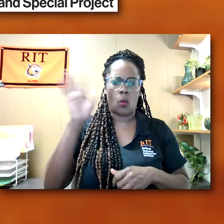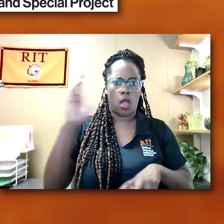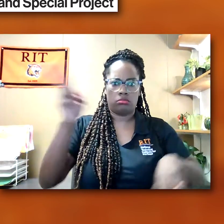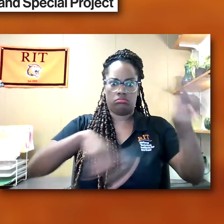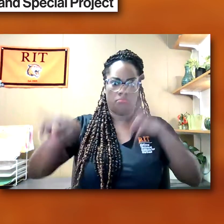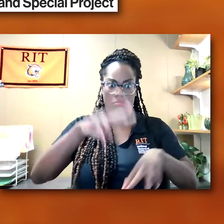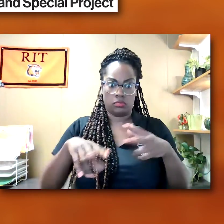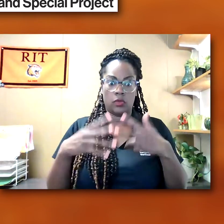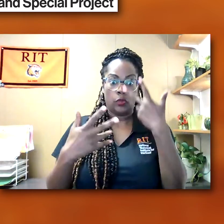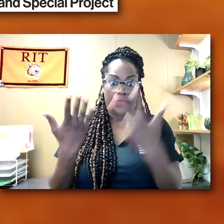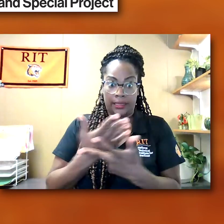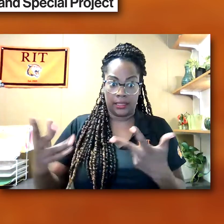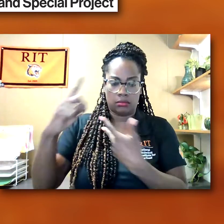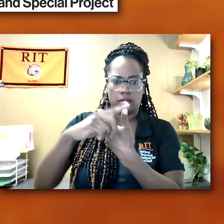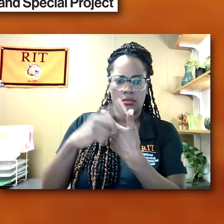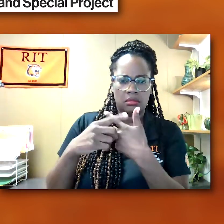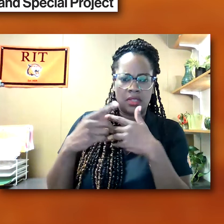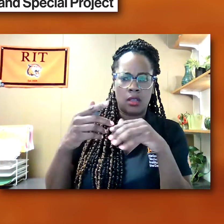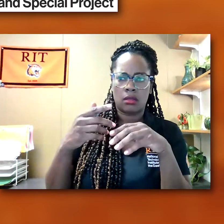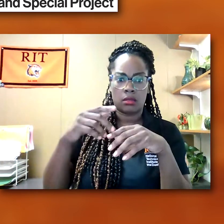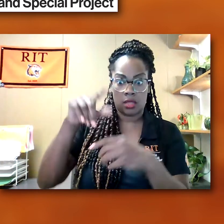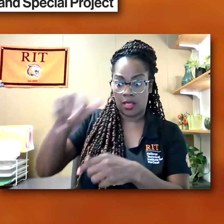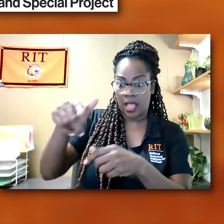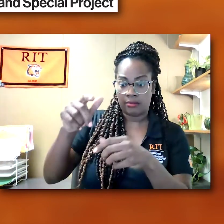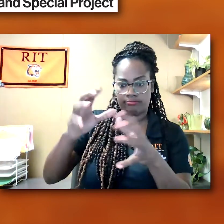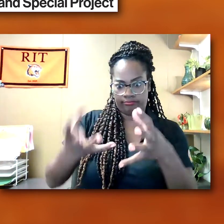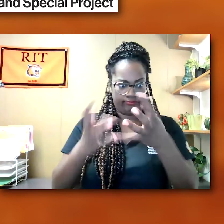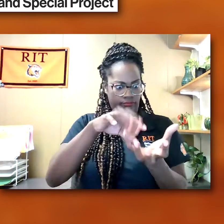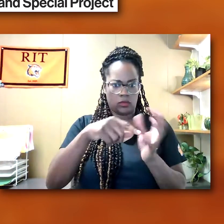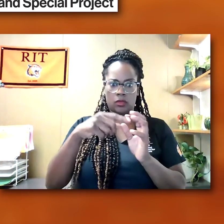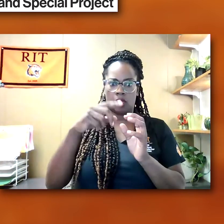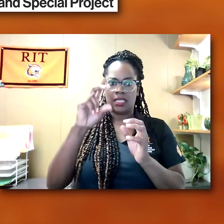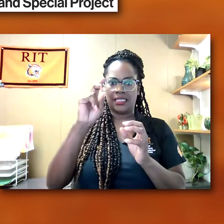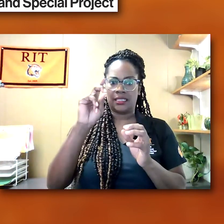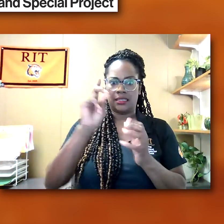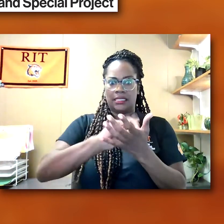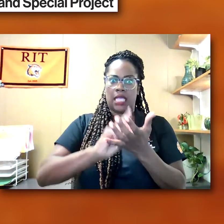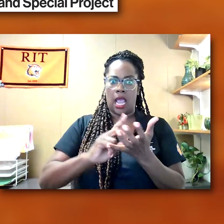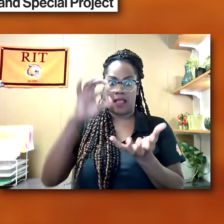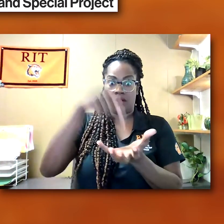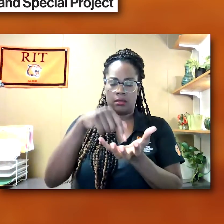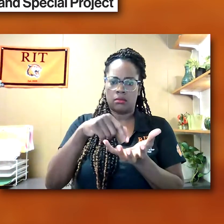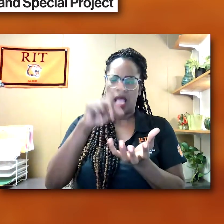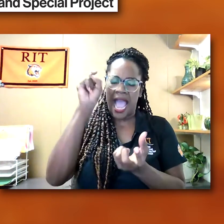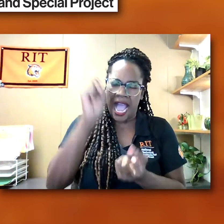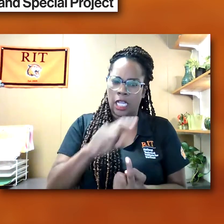Now, the judges are gonna be basing their decision on 3 criteria.